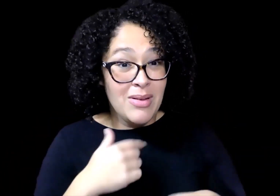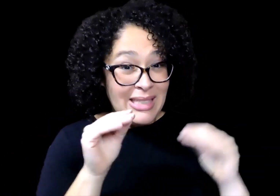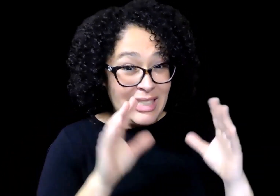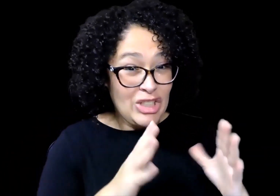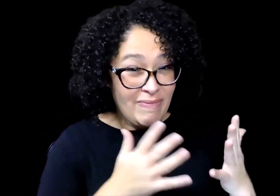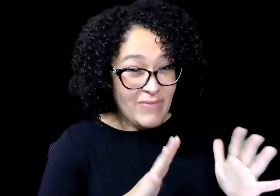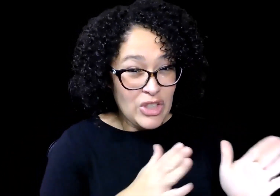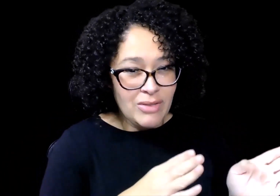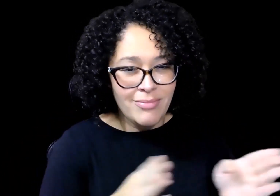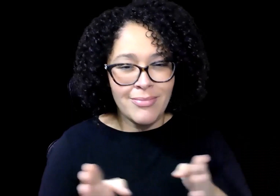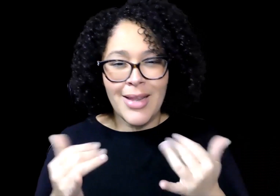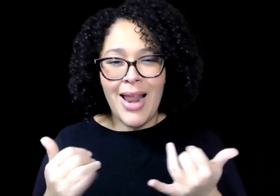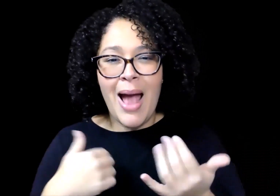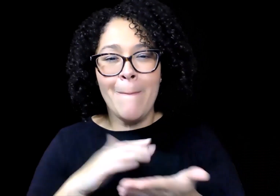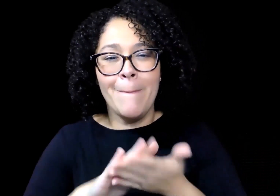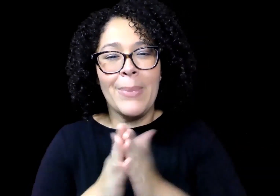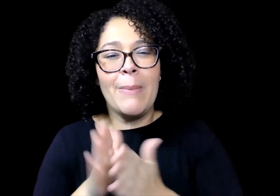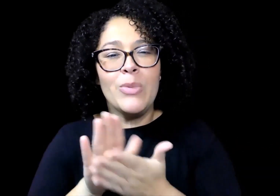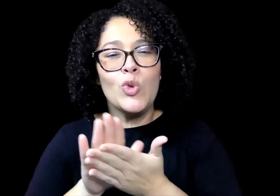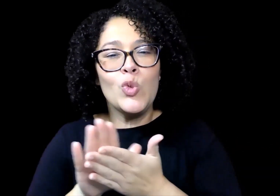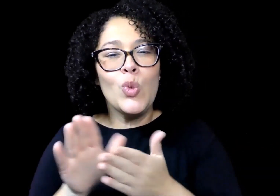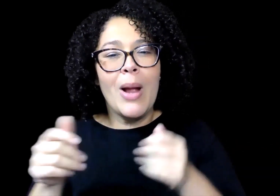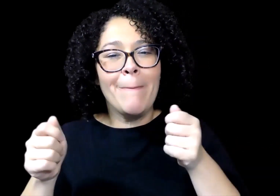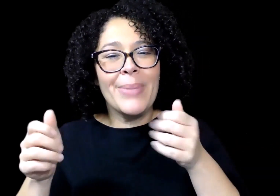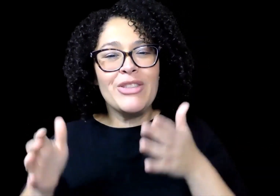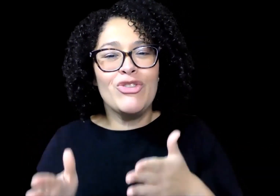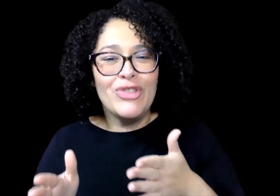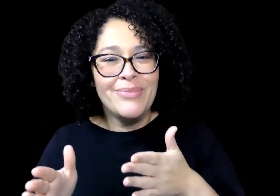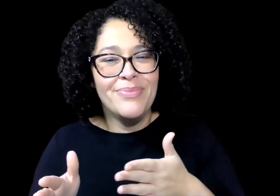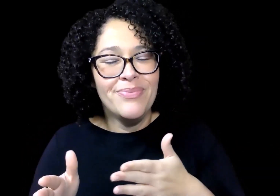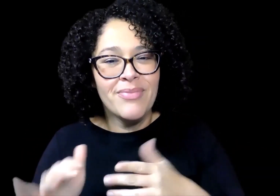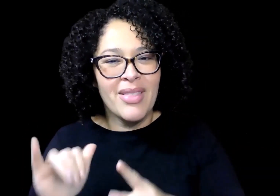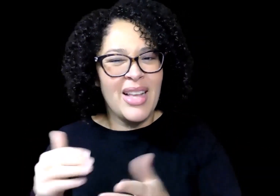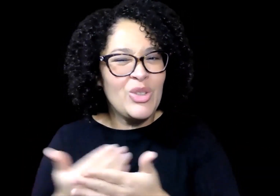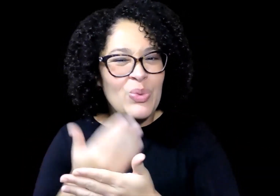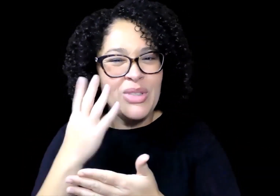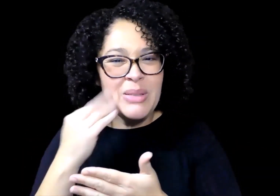make me who I am after teaching I became a school administrator